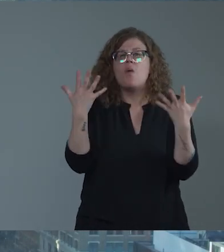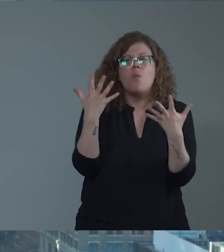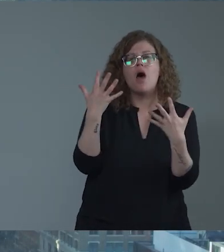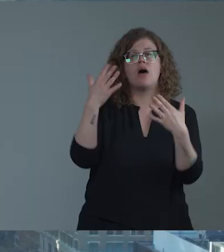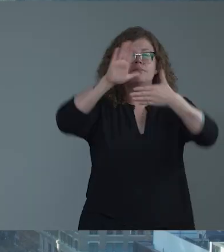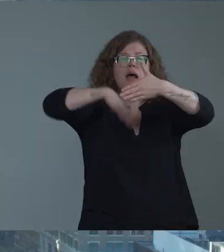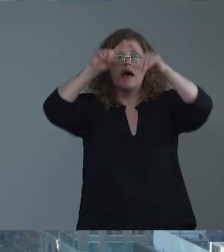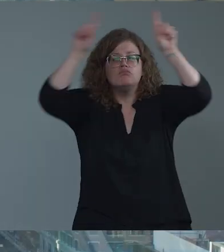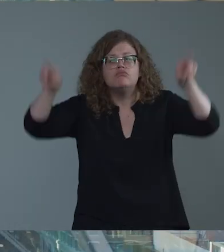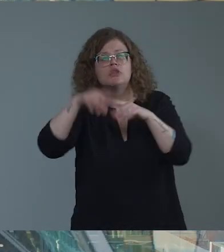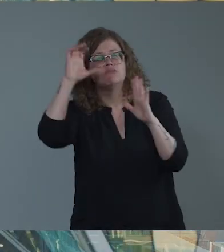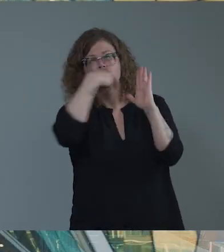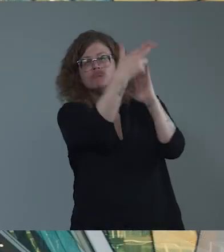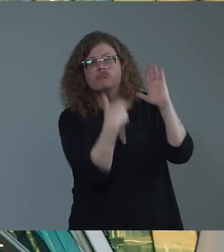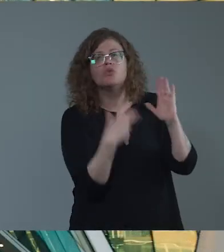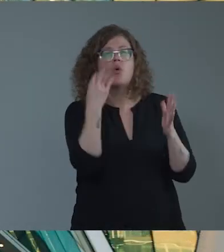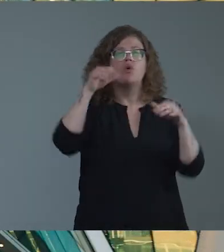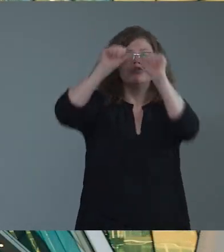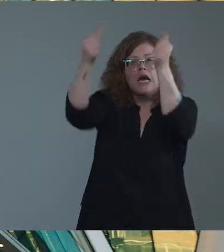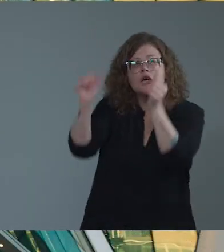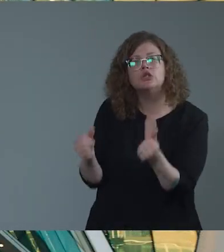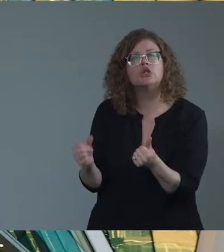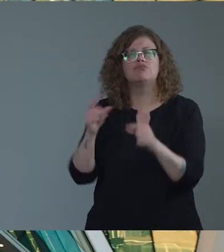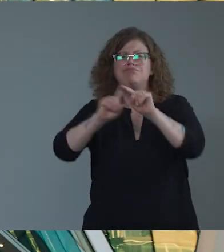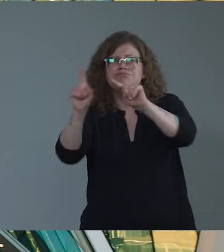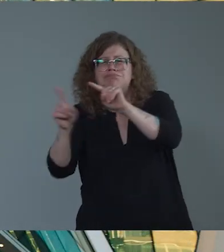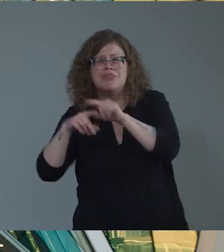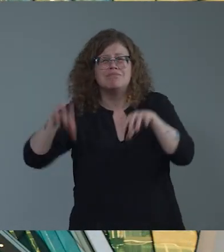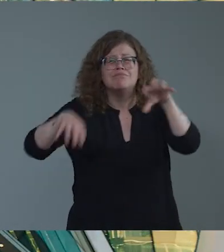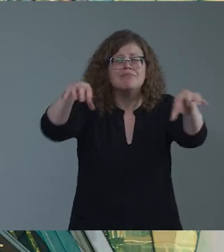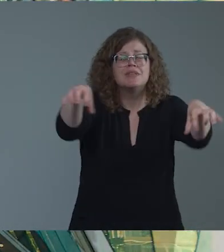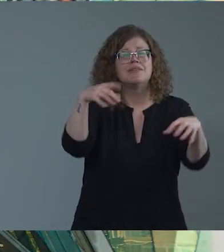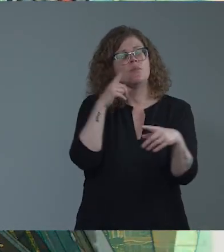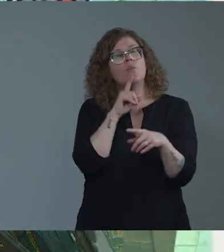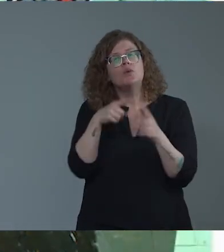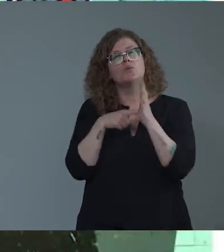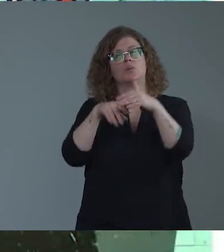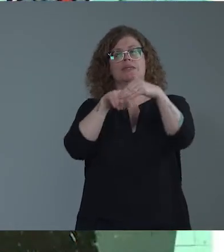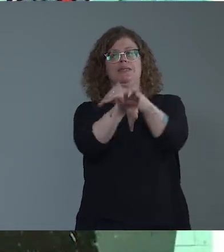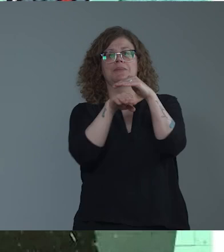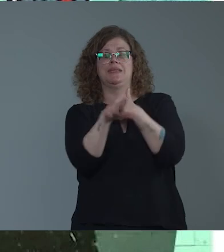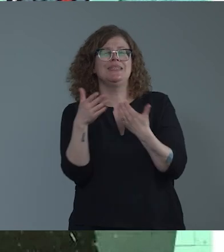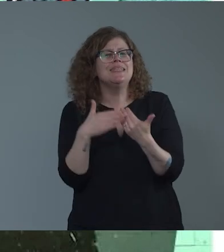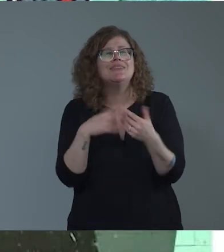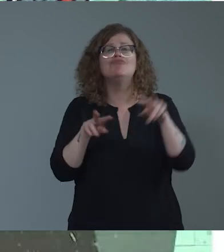looking at Wonderland in front of the Bow building, or seeing Jared Sitter’s murals